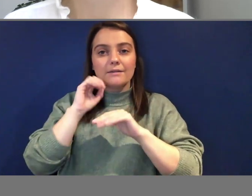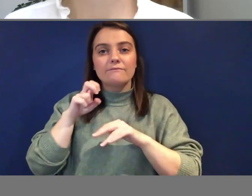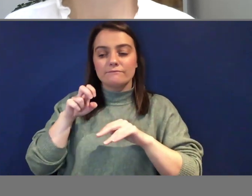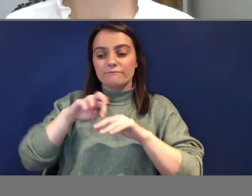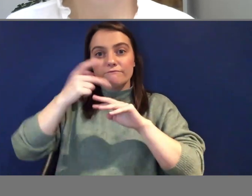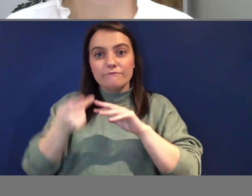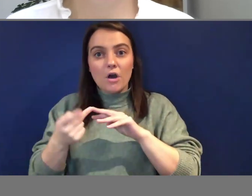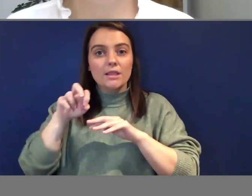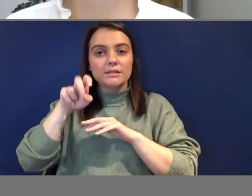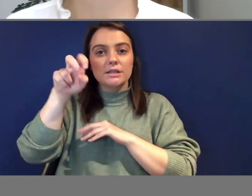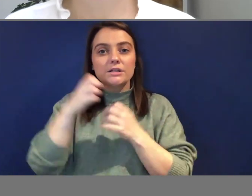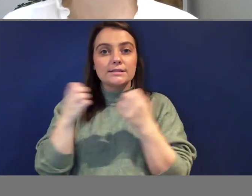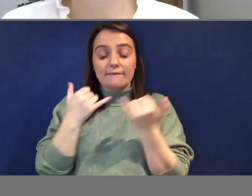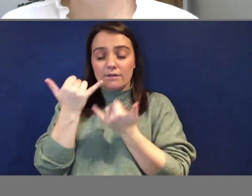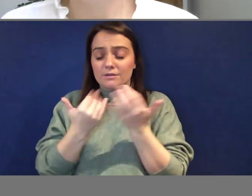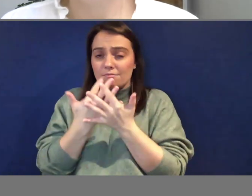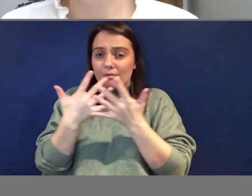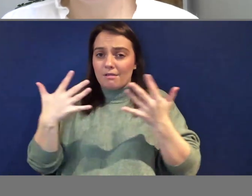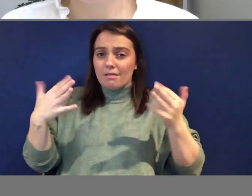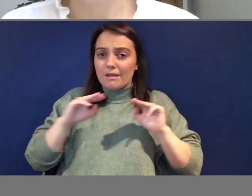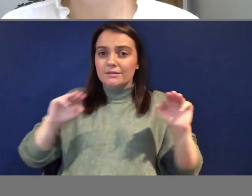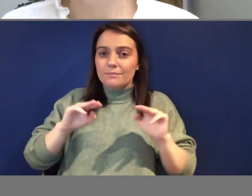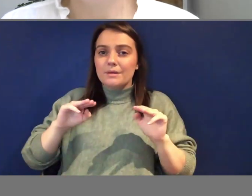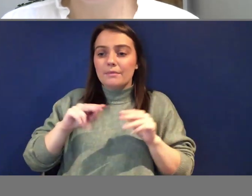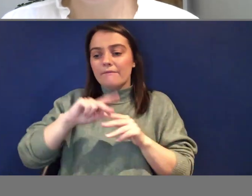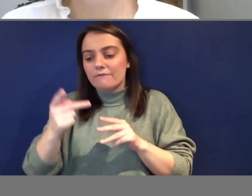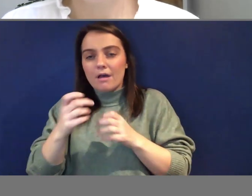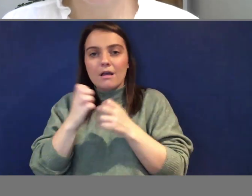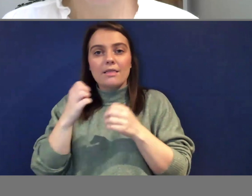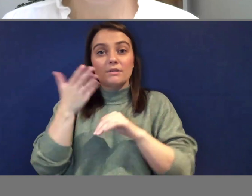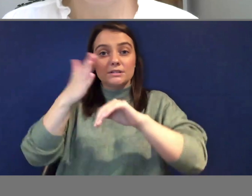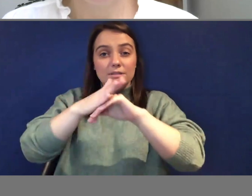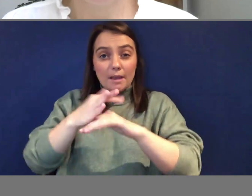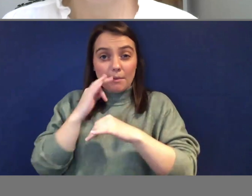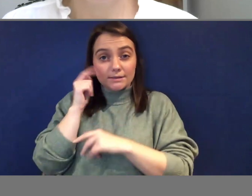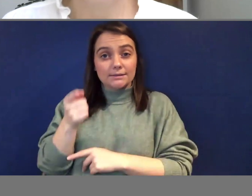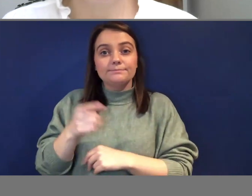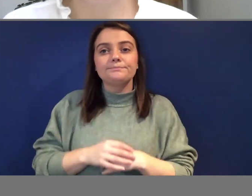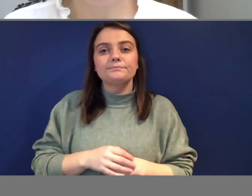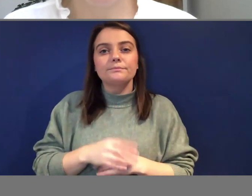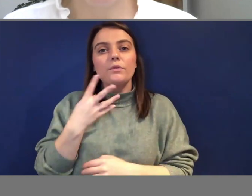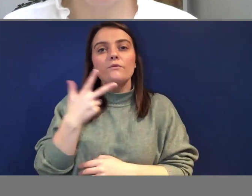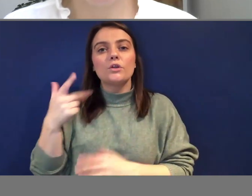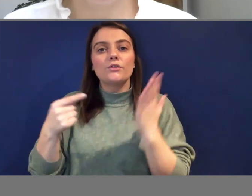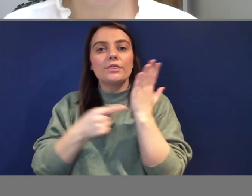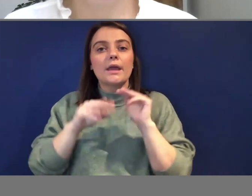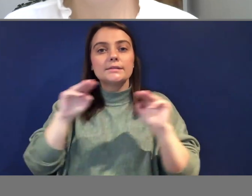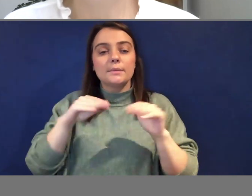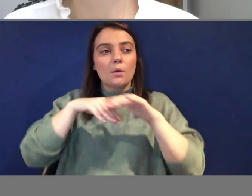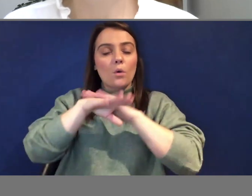year which is a huge number and then there are over 43,000 people hospitalized every year due